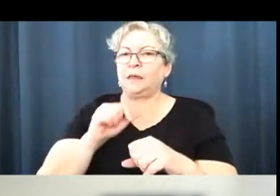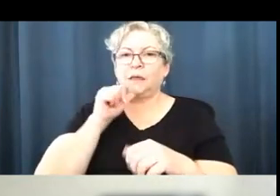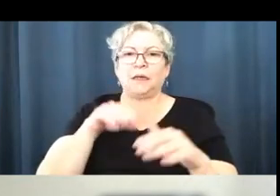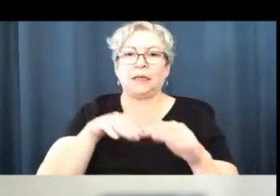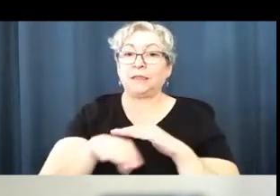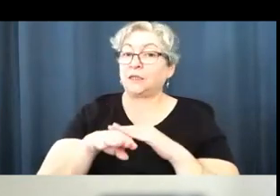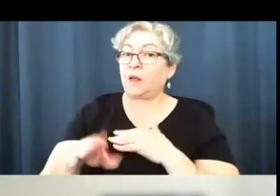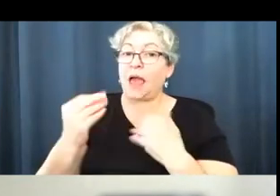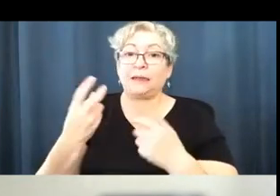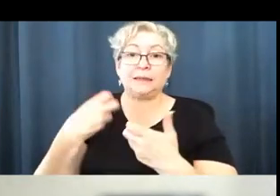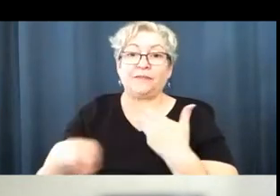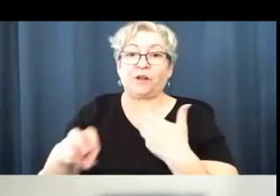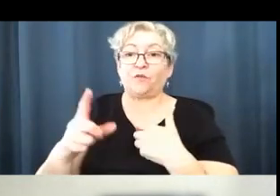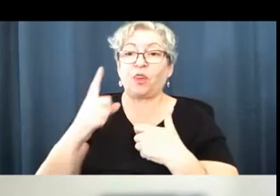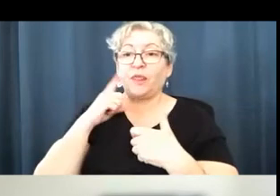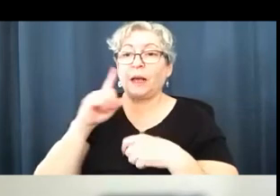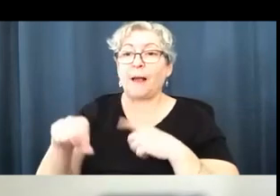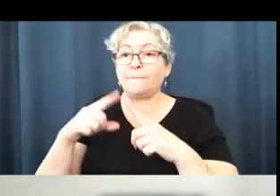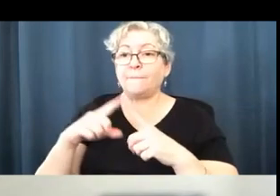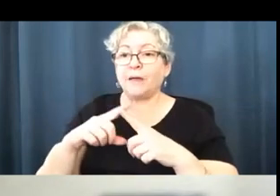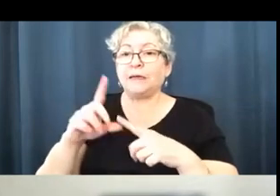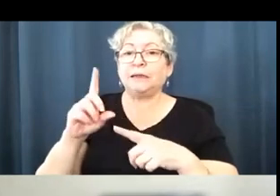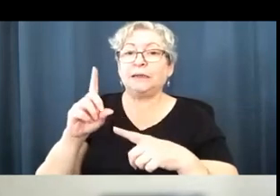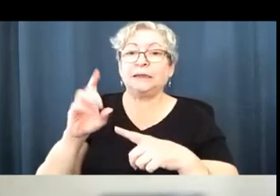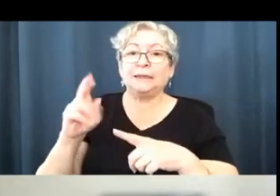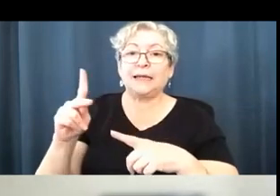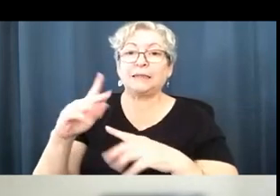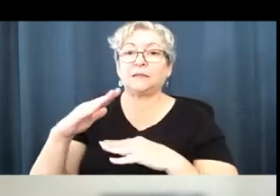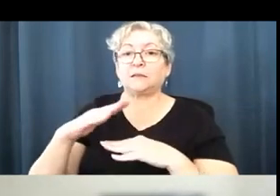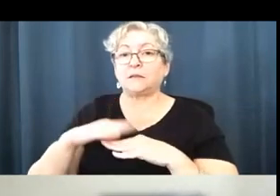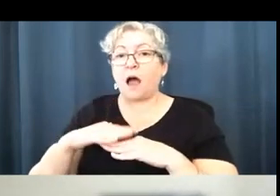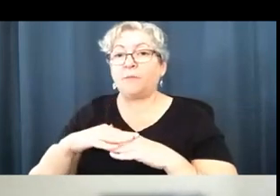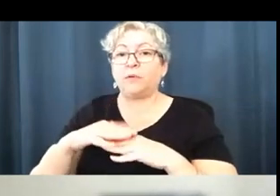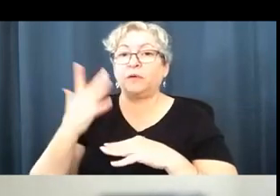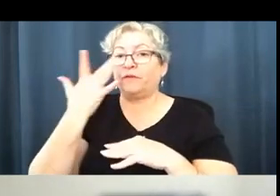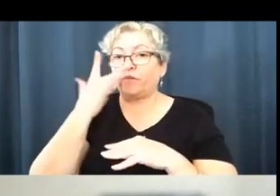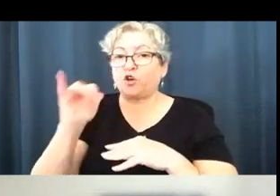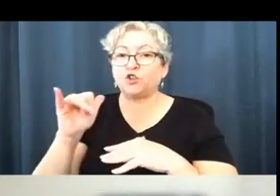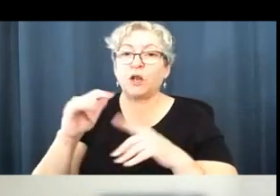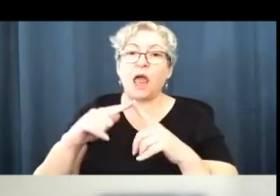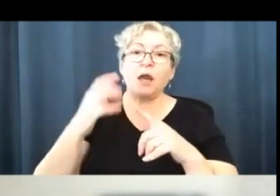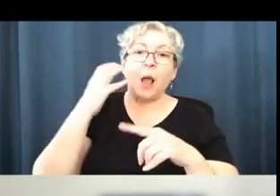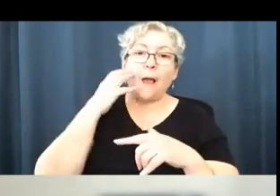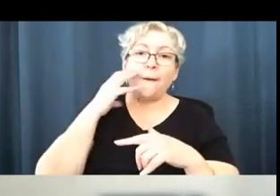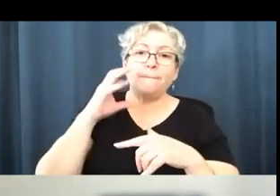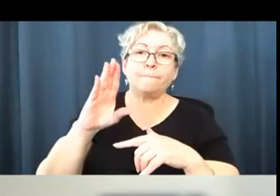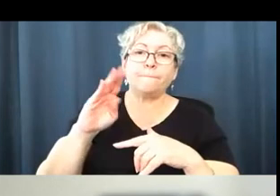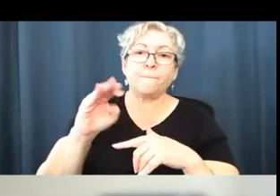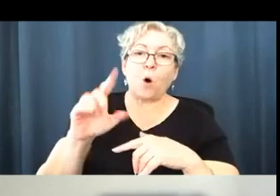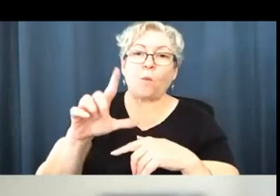because if you think about the the desktop version versus the mobile version and how it has to be responsive and the way that interacts with the screen reader,